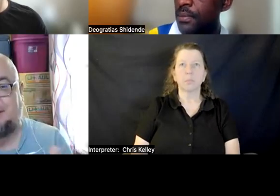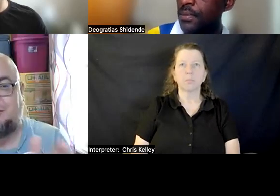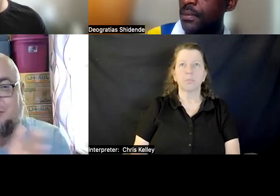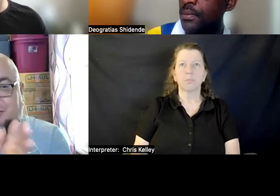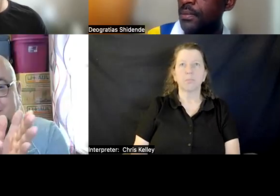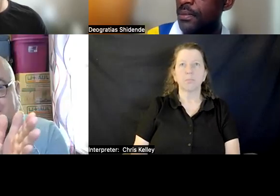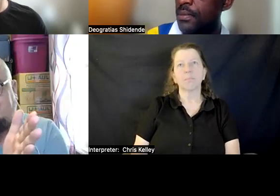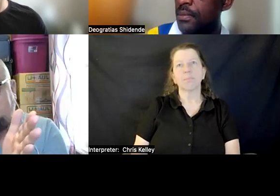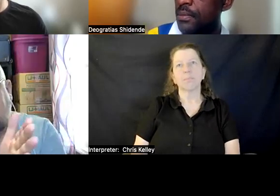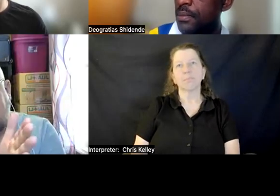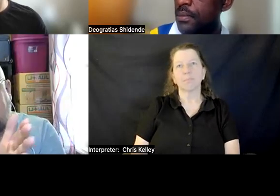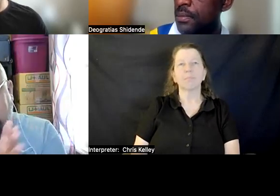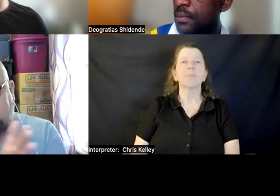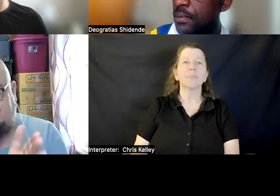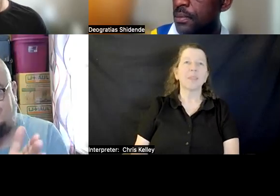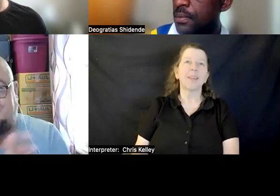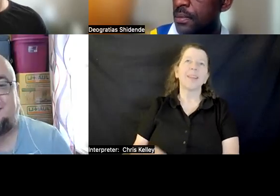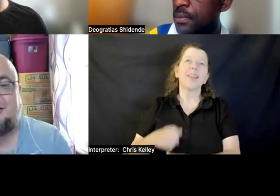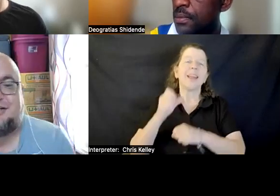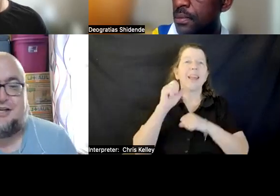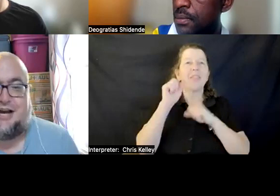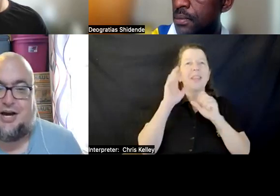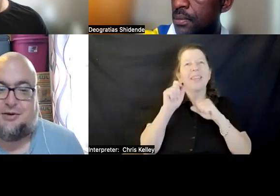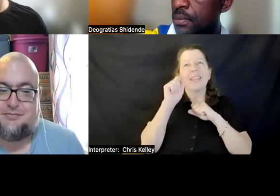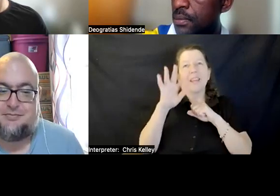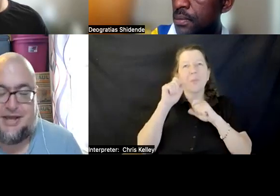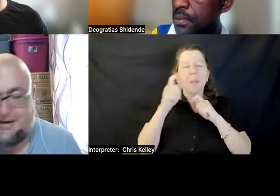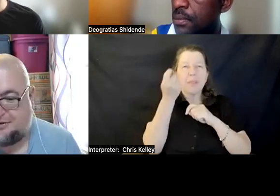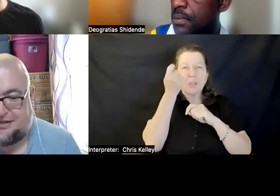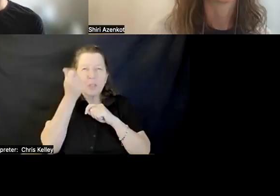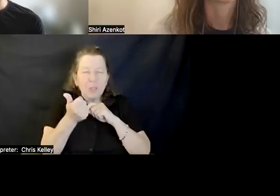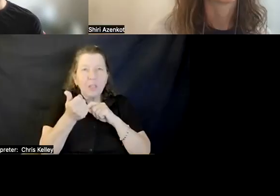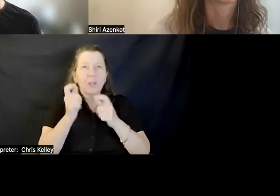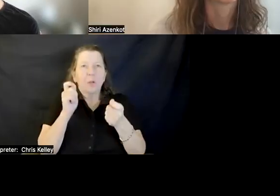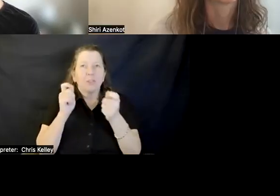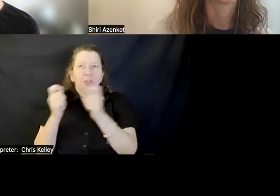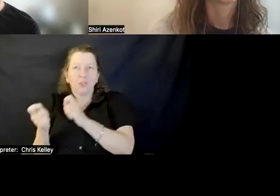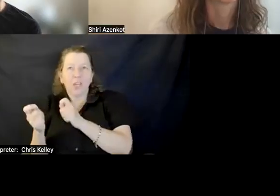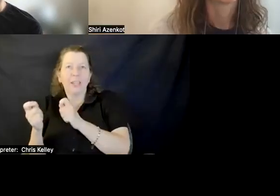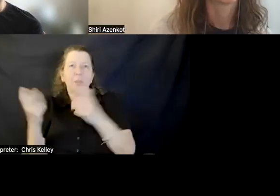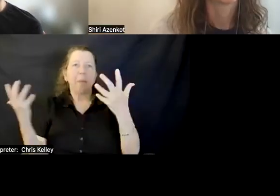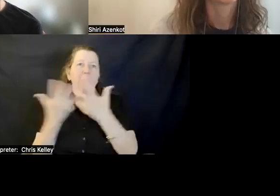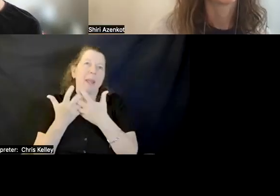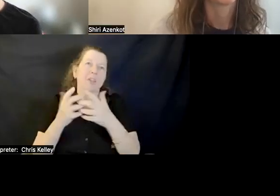we could have this tangential change rather than going back to the drawing board.